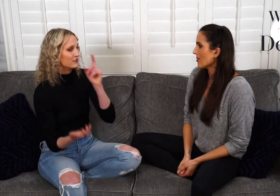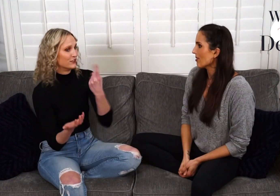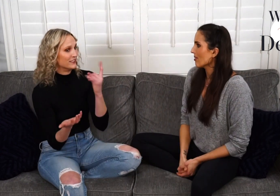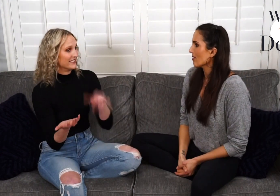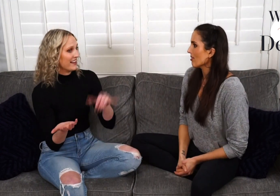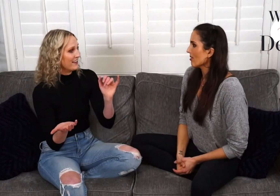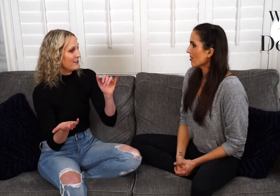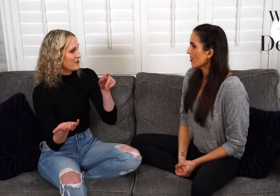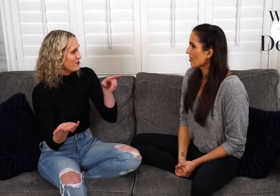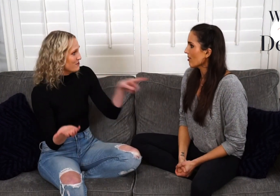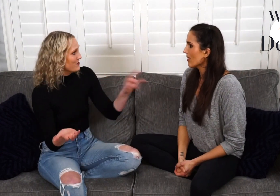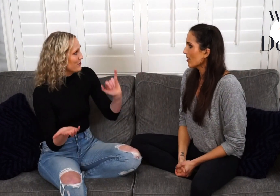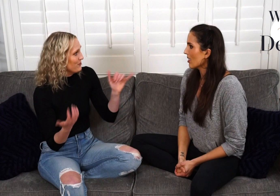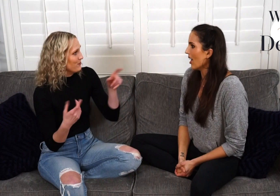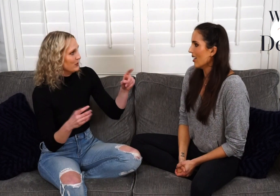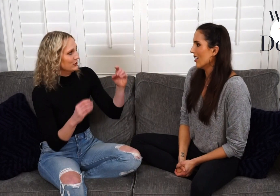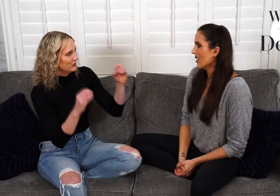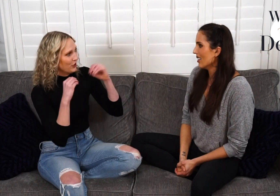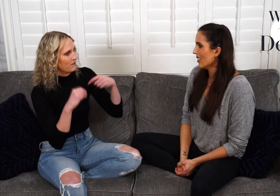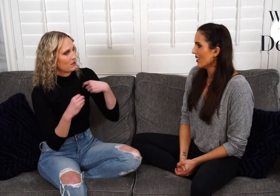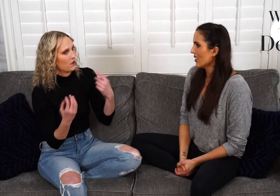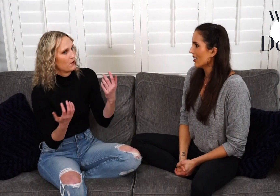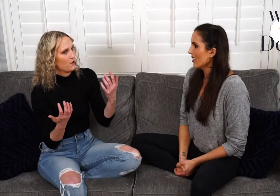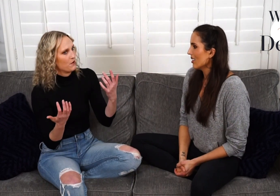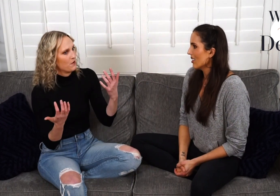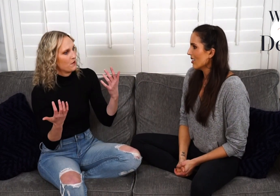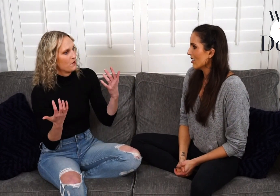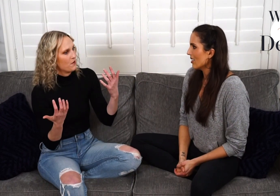Well not just that, but you too. I mean you have taught me